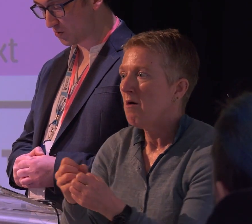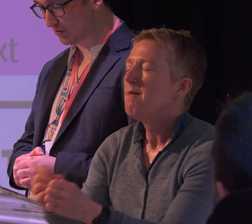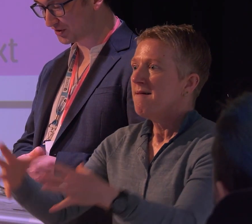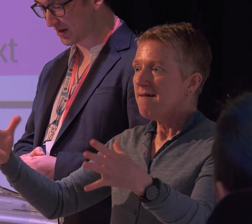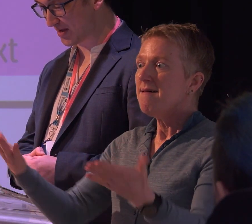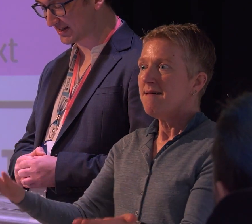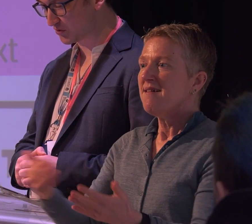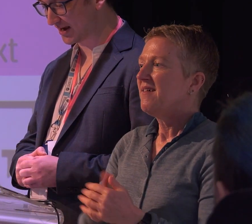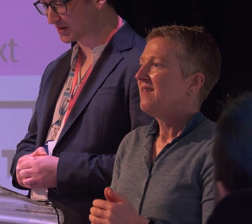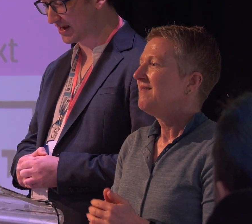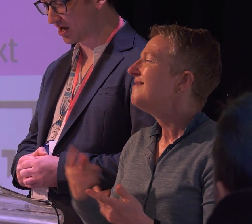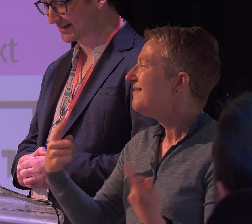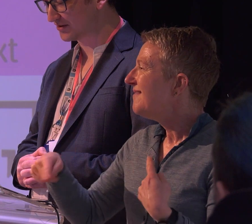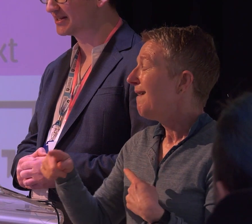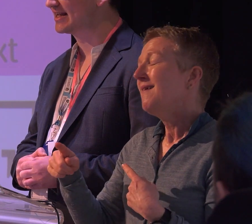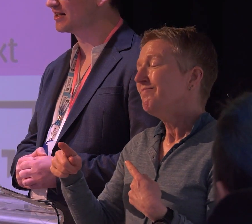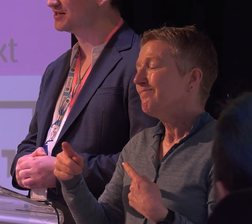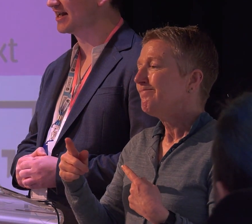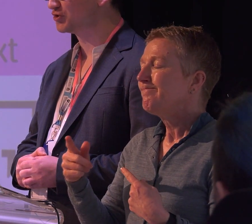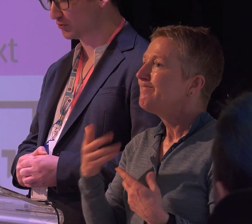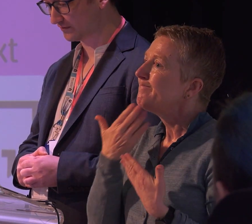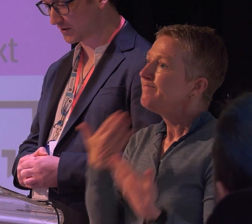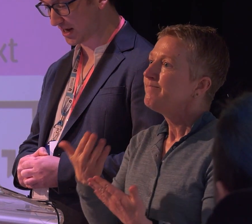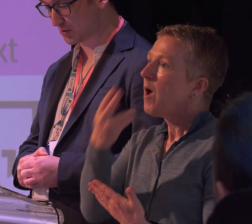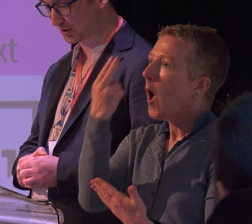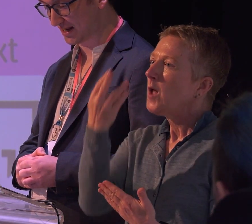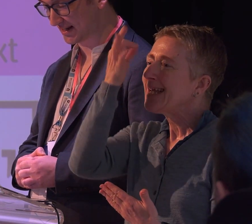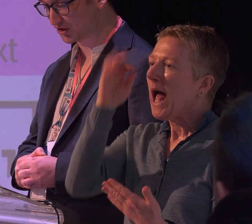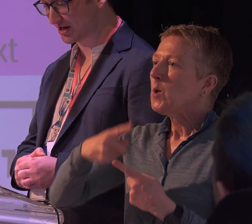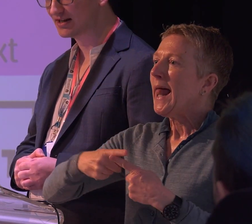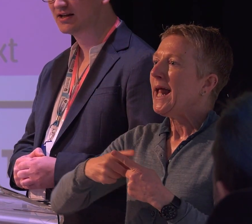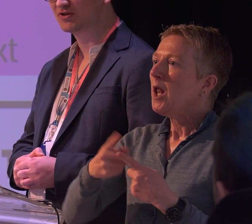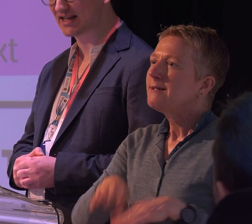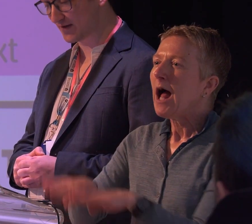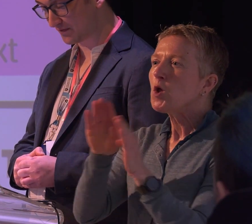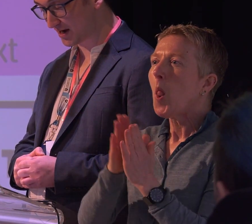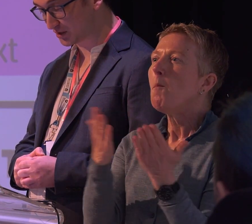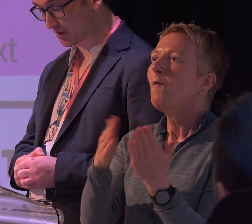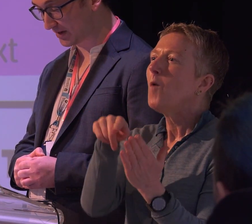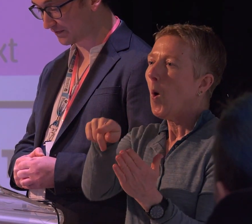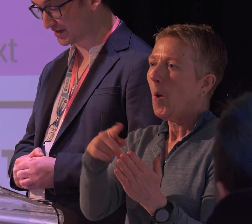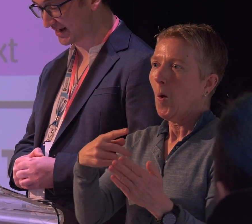We are also immensely proud to be an Arts Council England National portfolio organisation, receiving vital public funding